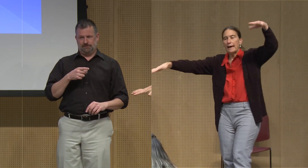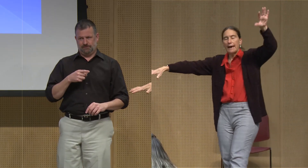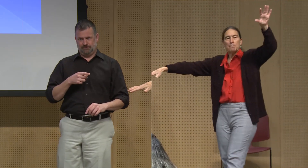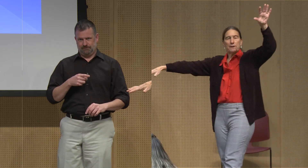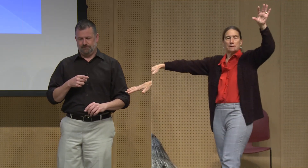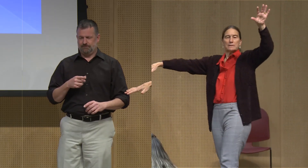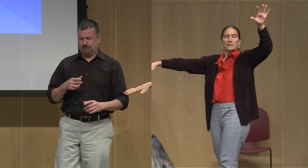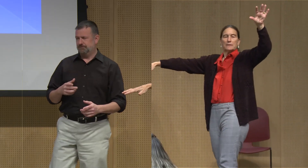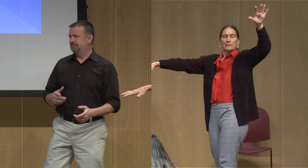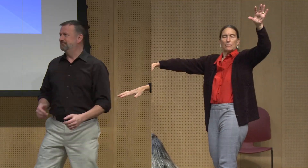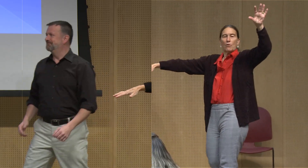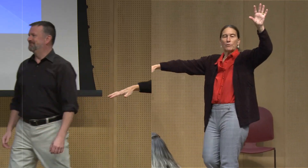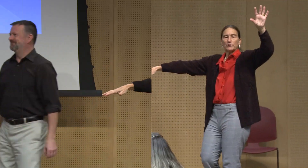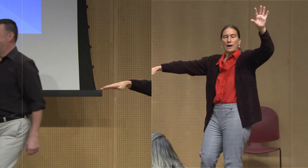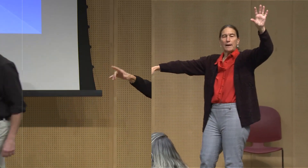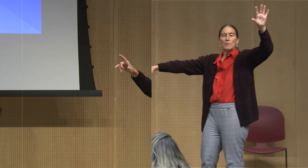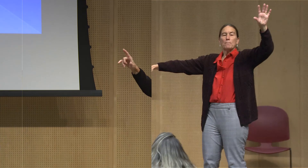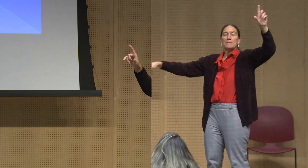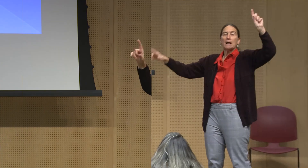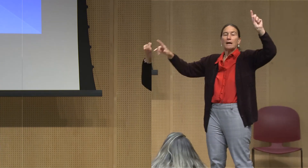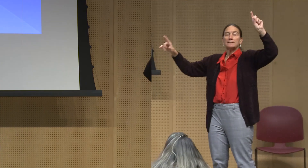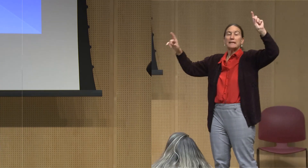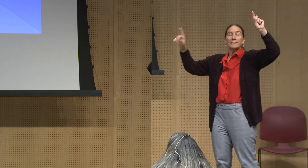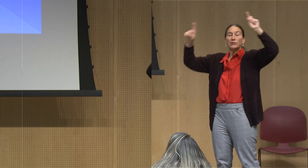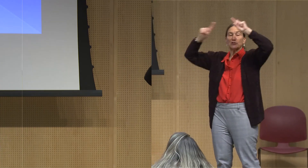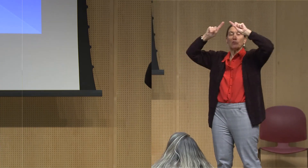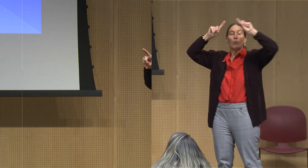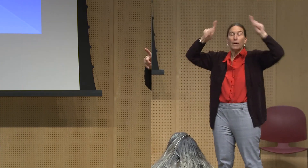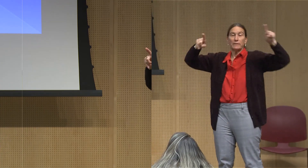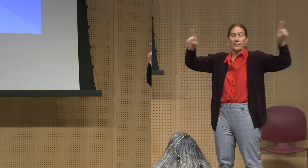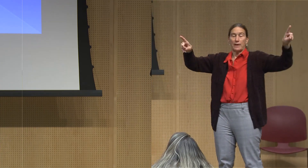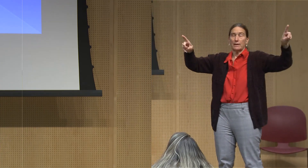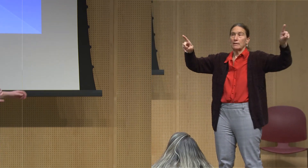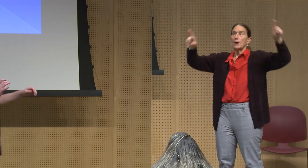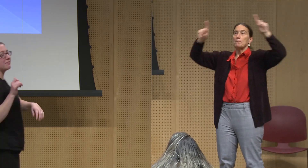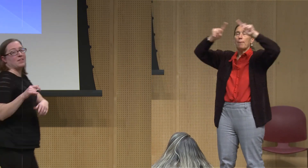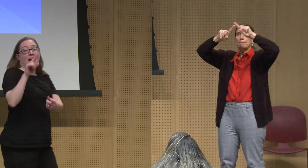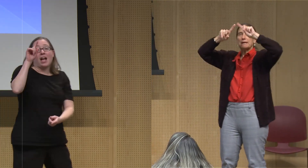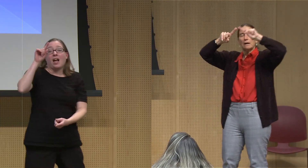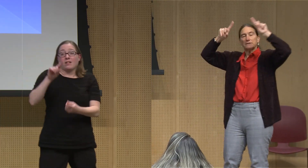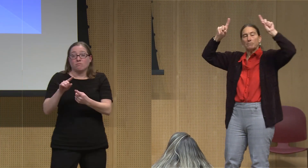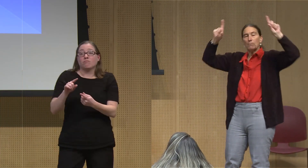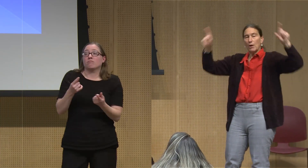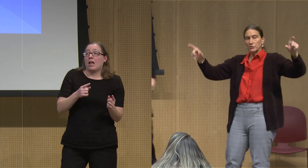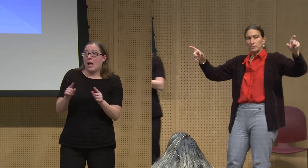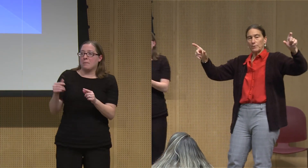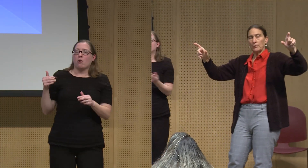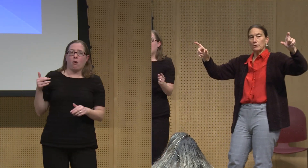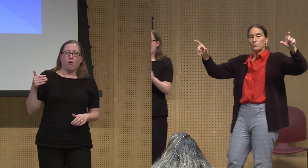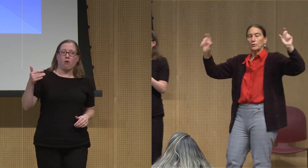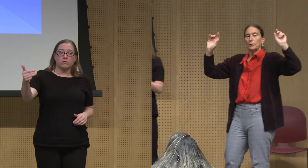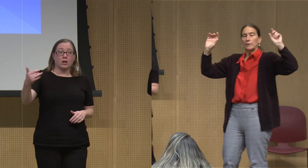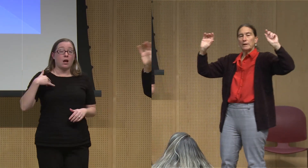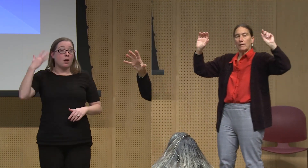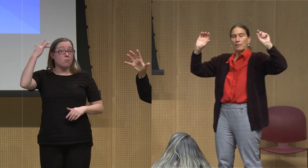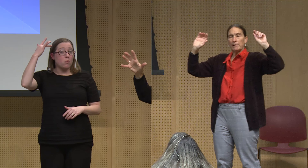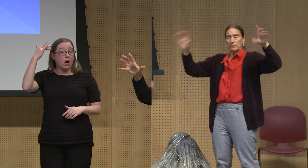HAPPENED OVER TIME BECAUSE NOT JUST OF ONE THING BUT BECAUSE OF MULTIPLE--